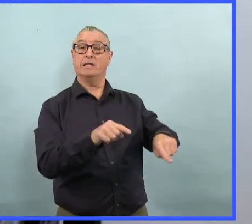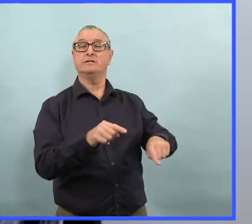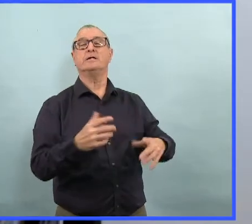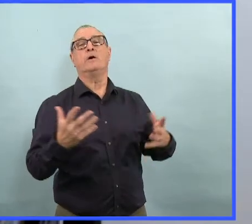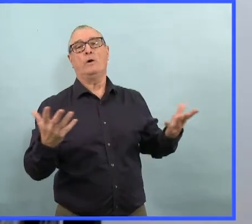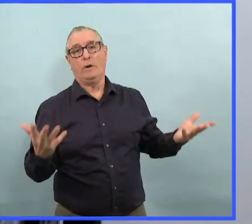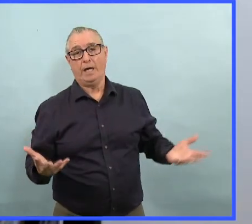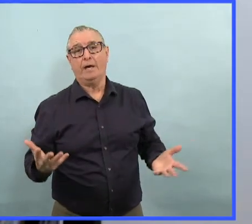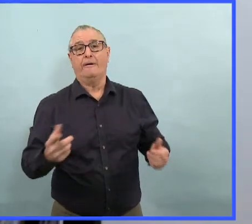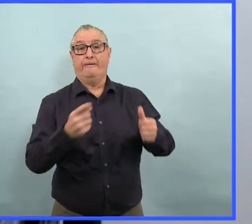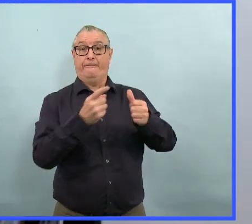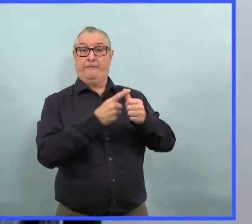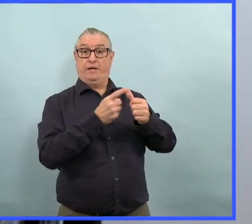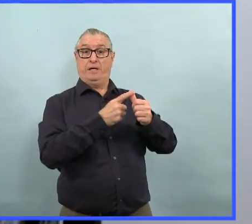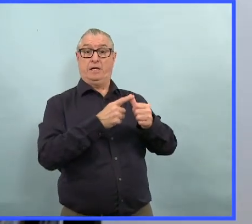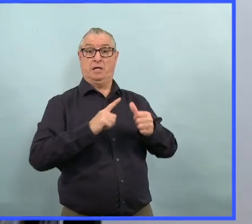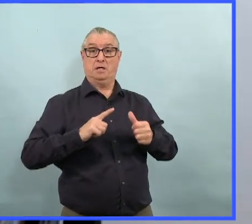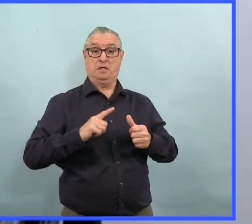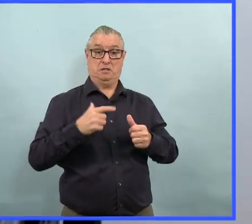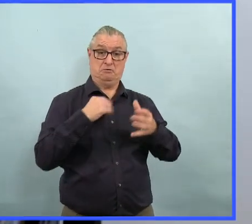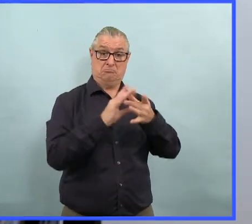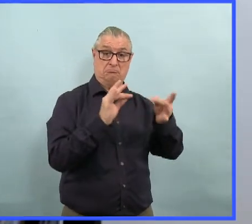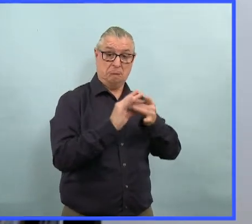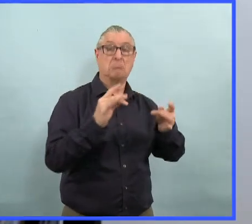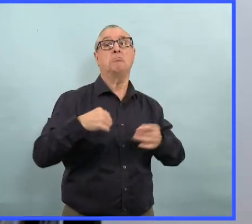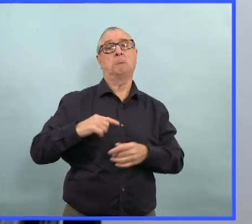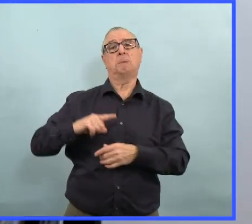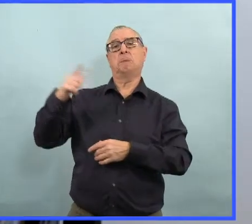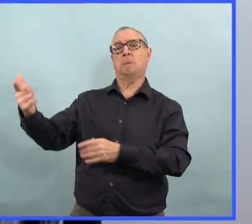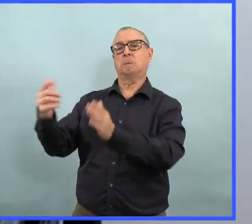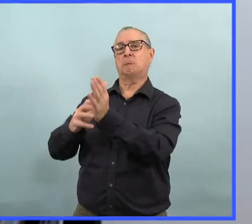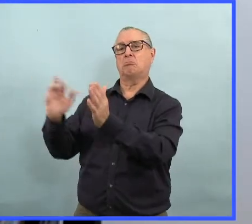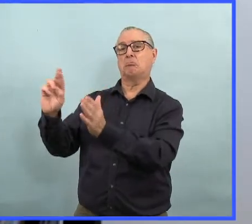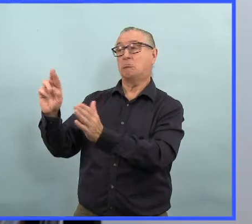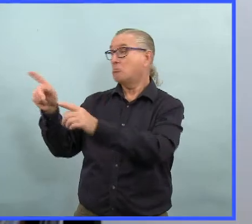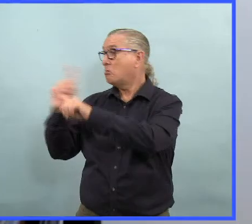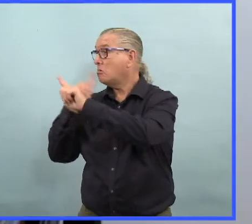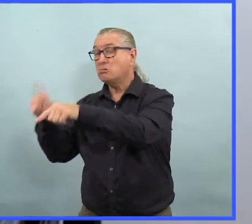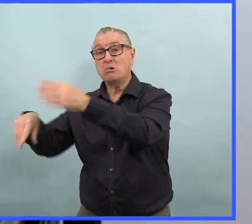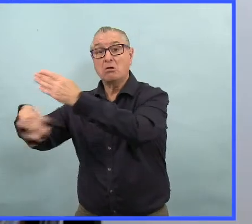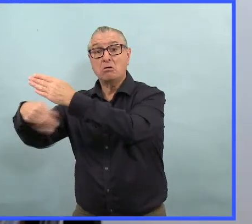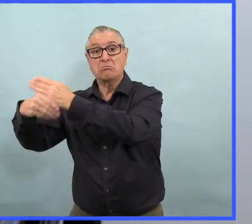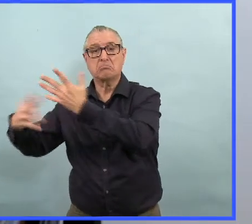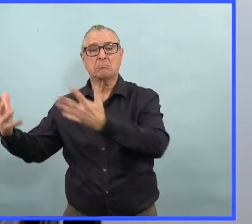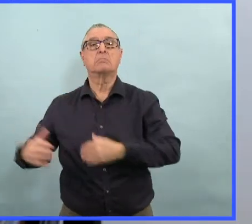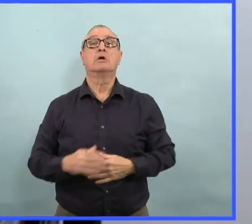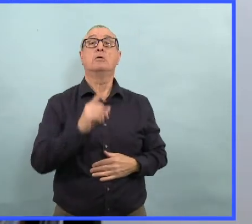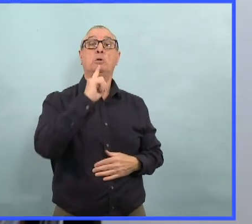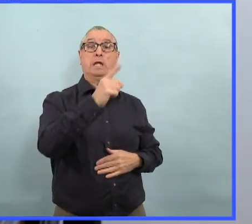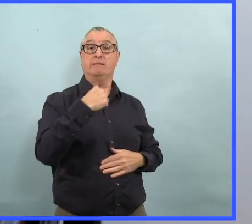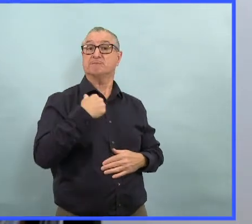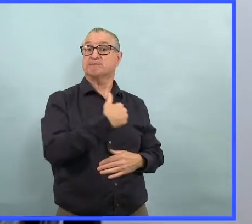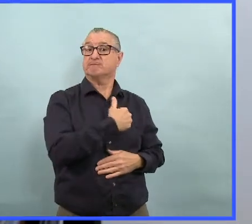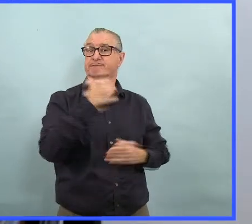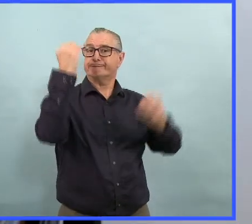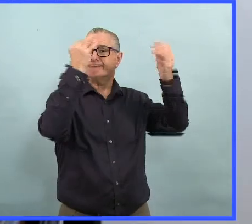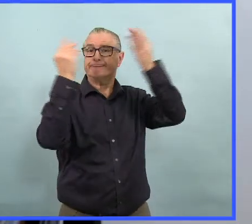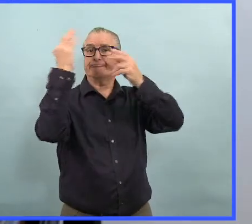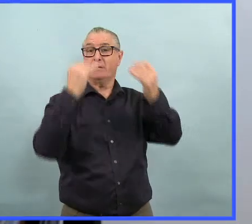with many other options to consider and right now as we're just learning about omicron and how well